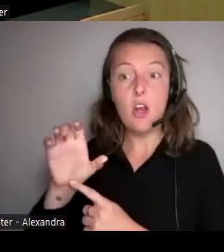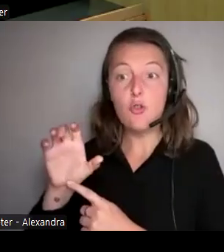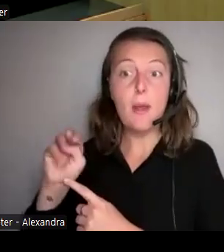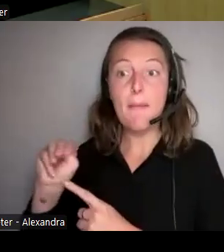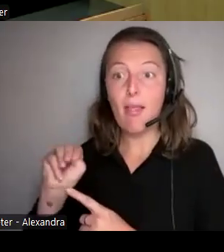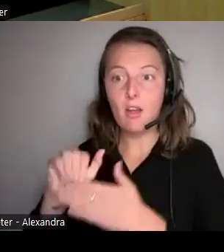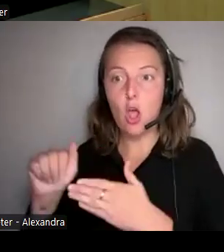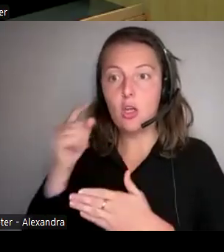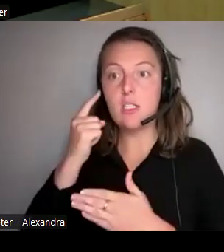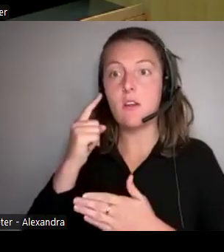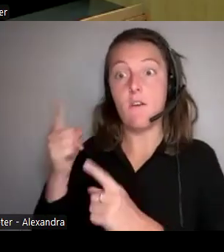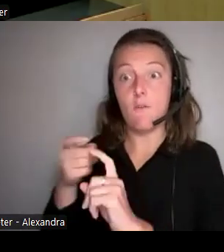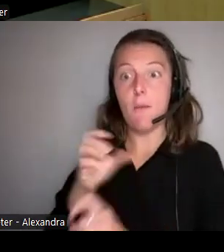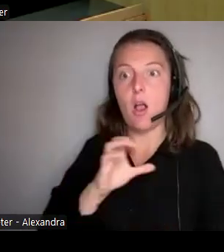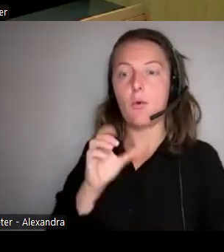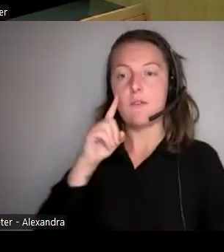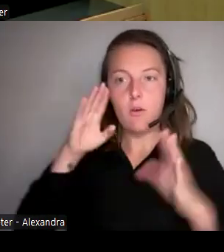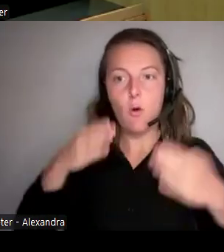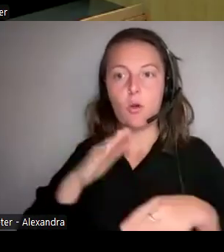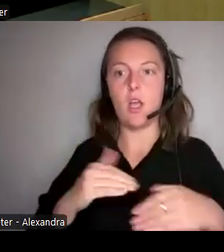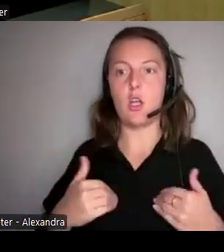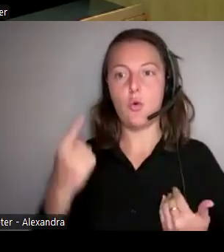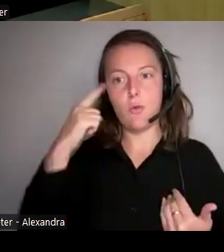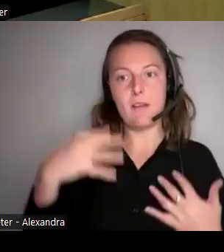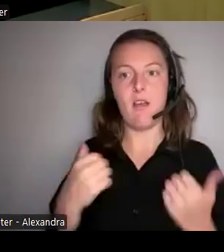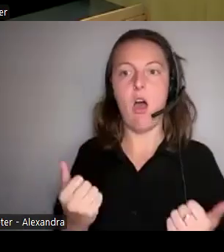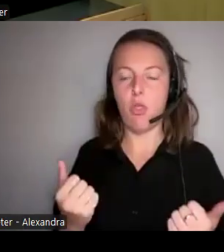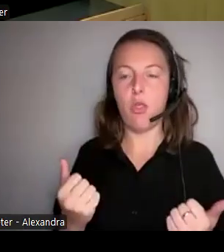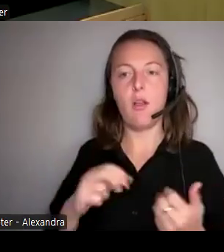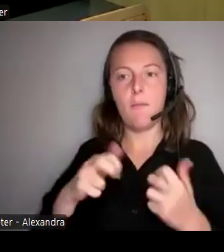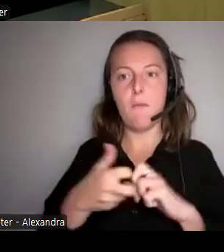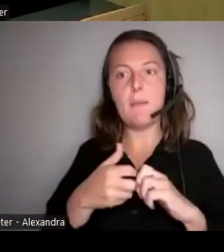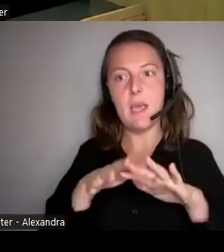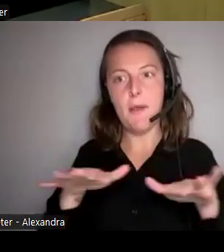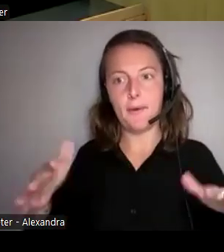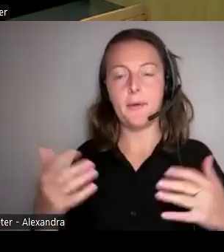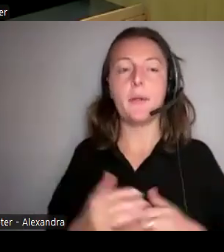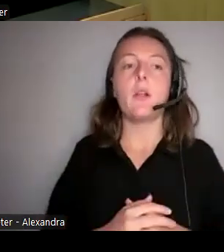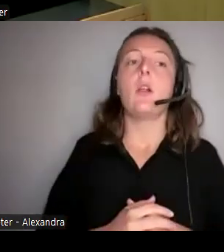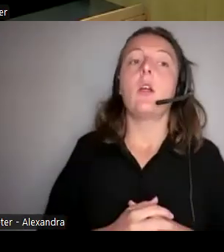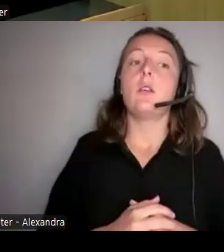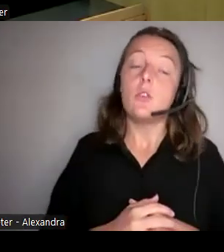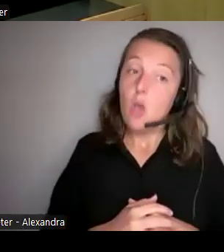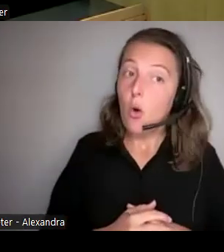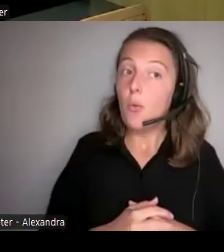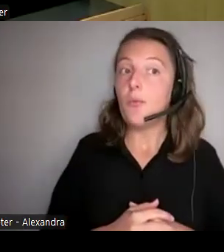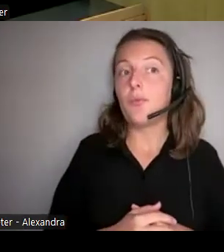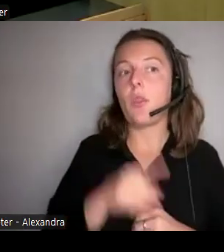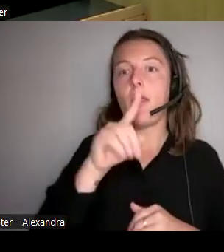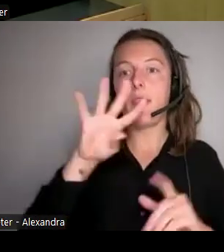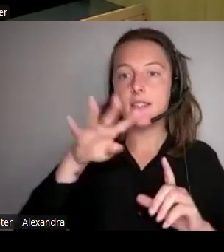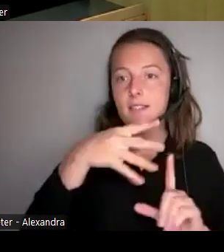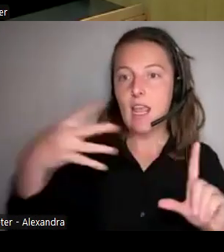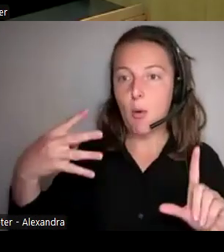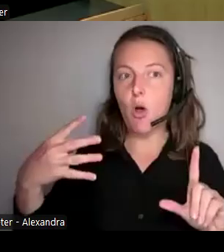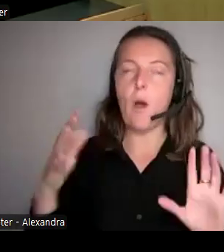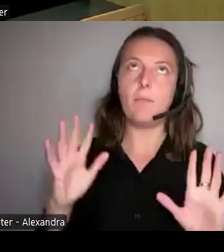from Congress to focus on the youth mental health epidemic. And um the so um this table le led to so